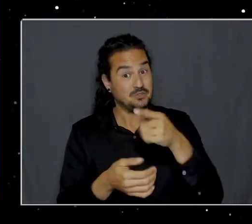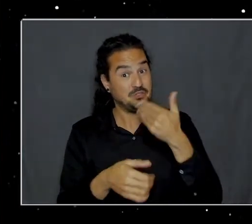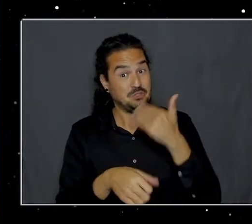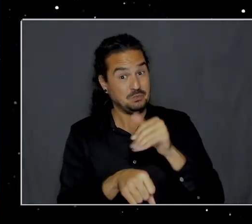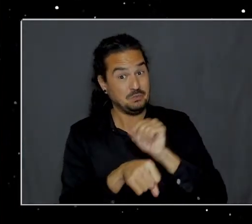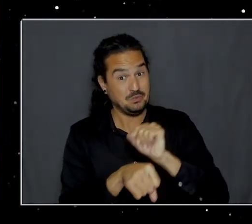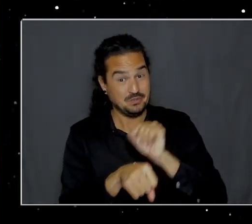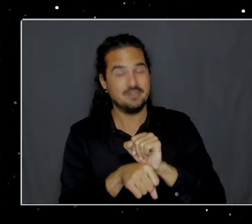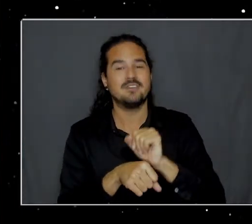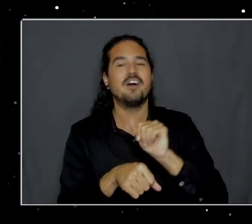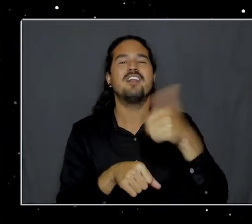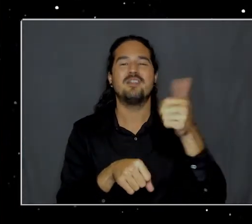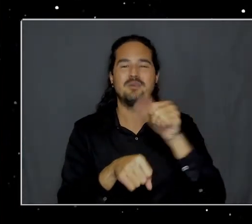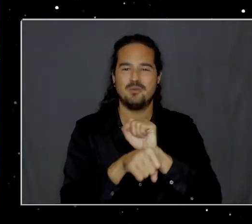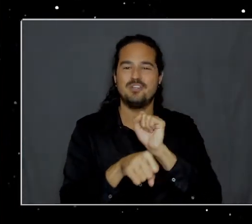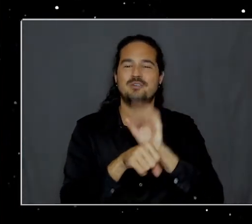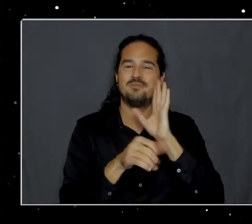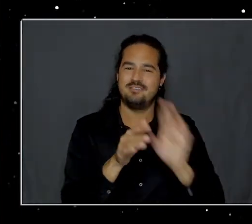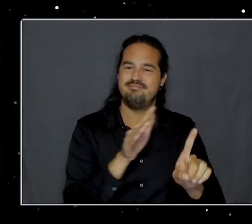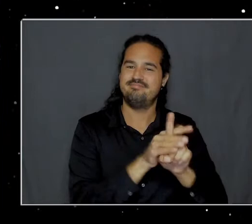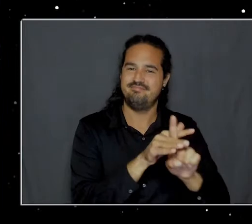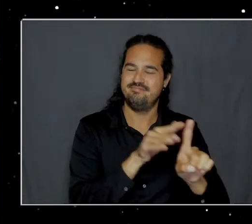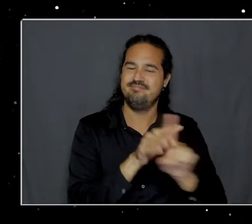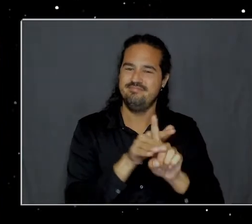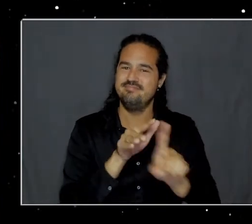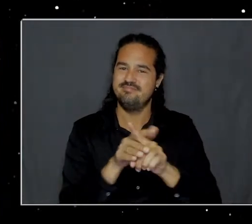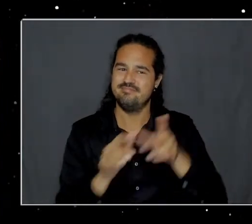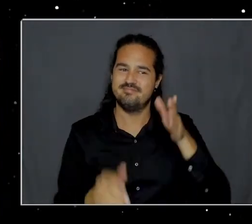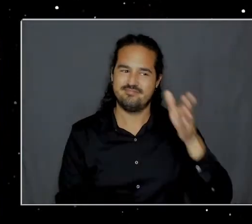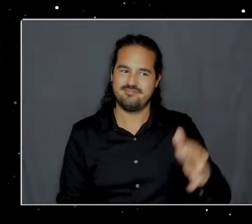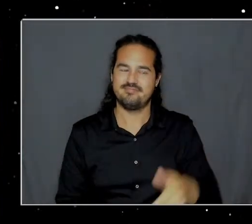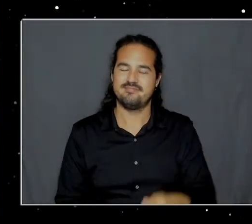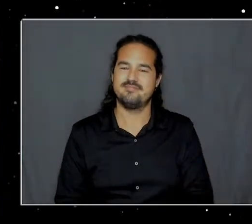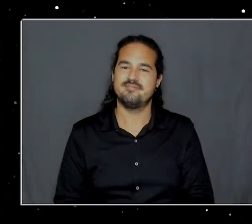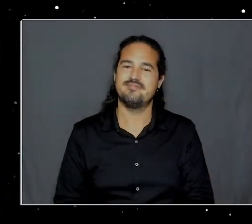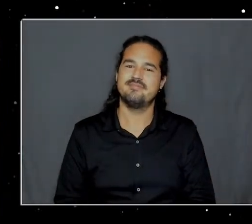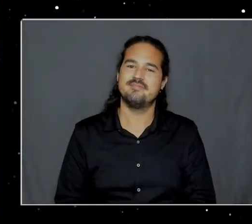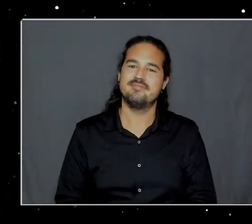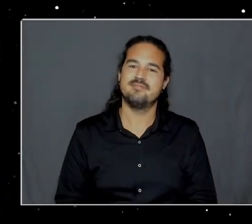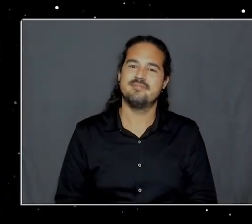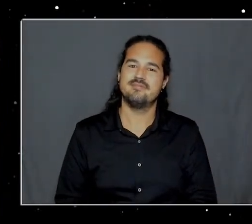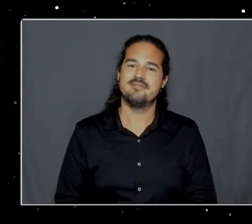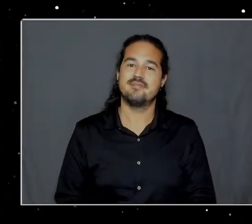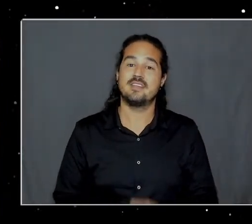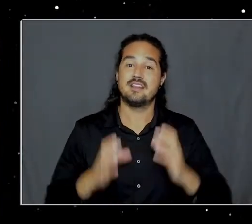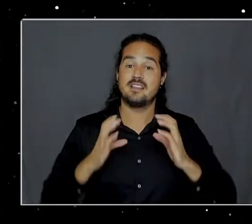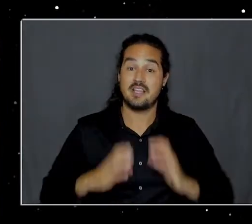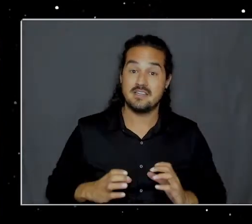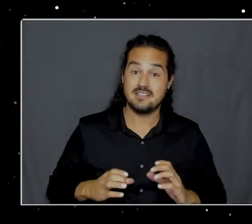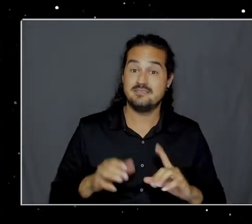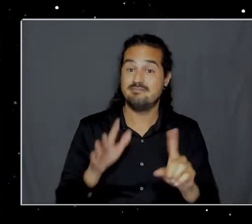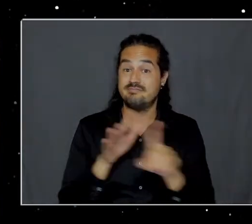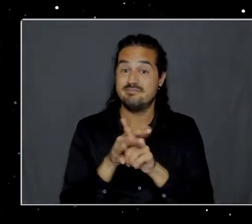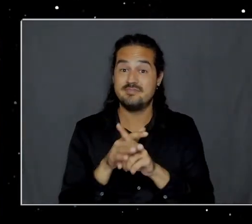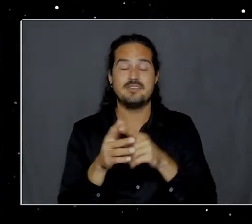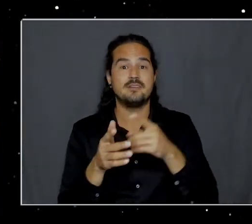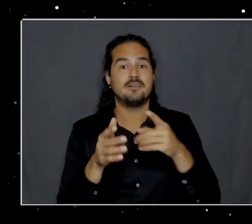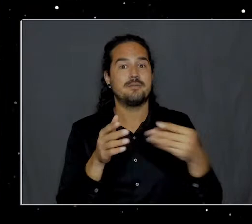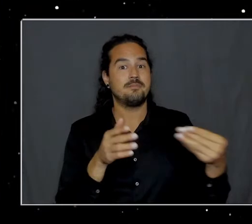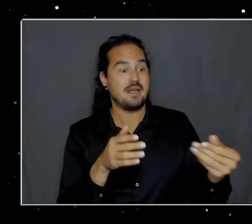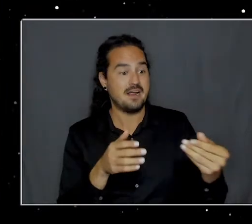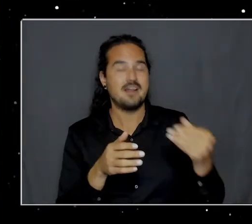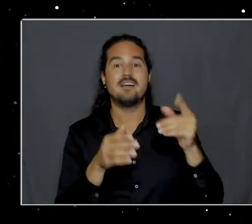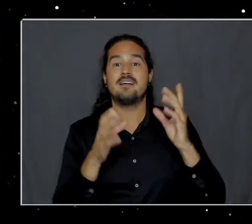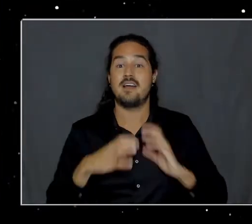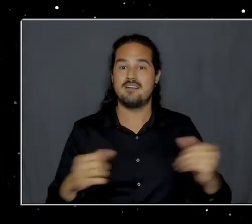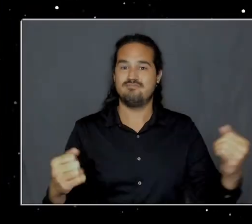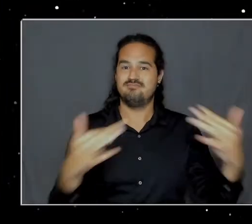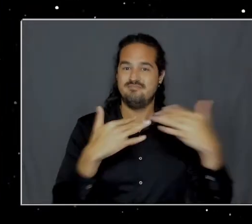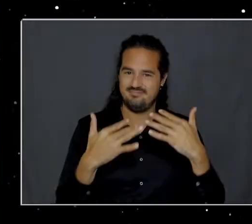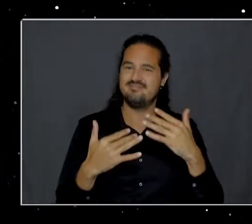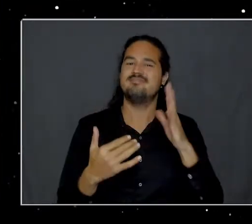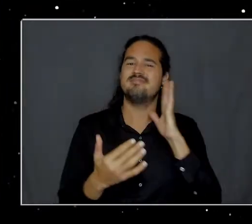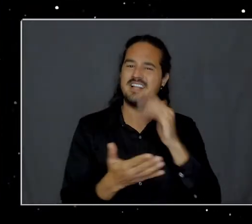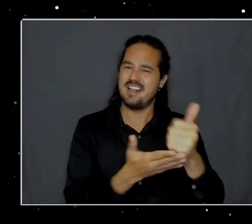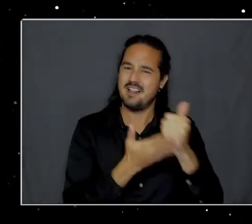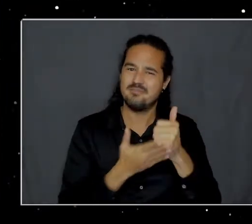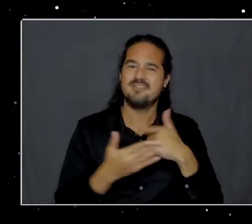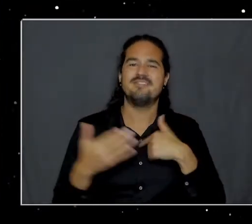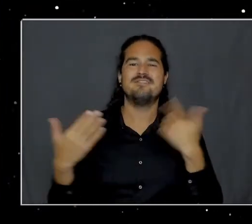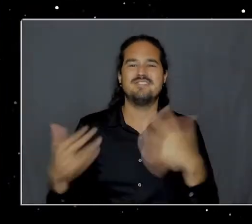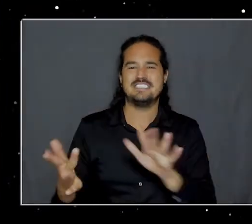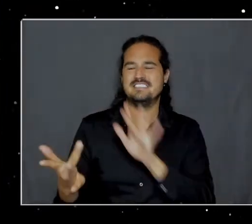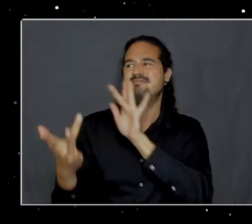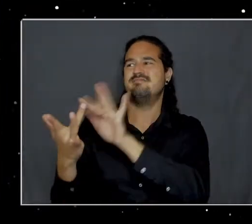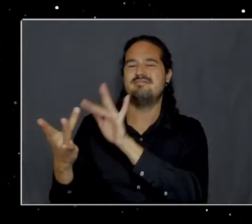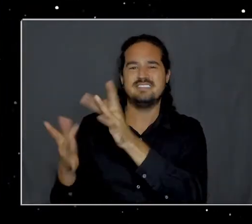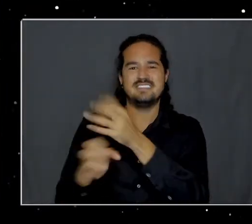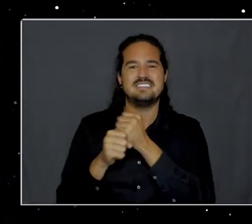WORK WILL FOLLOW.